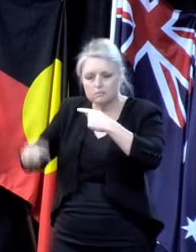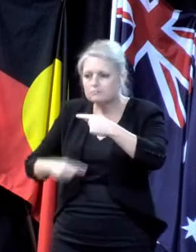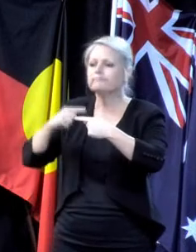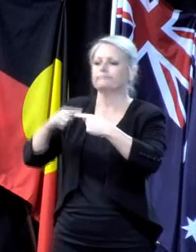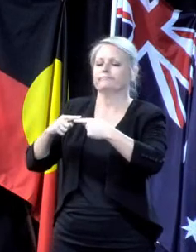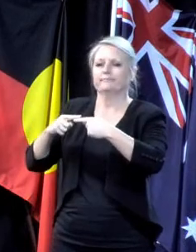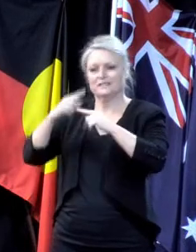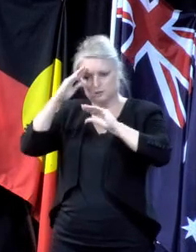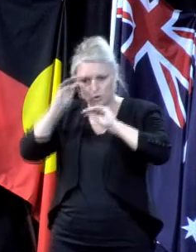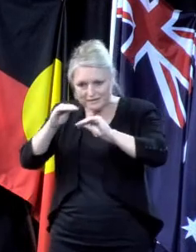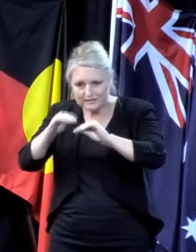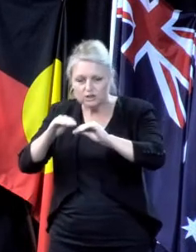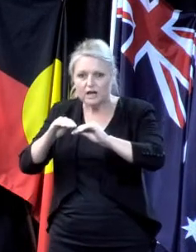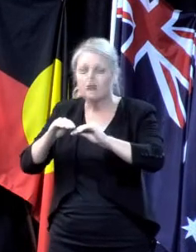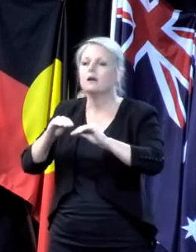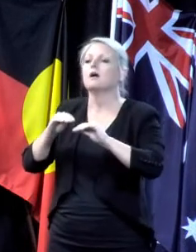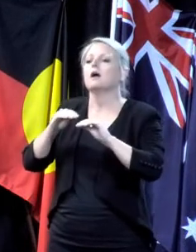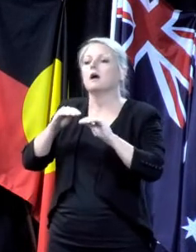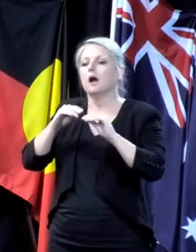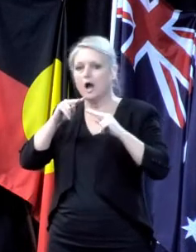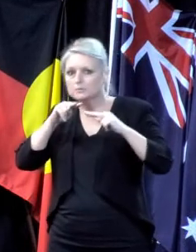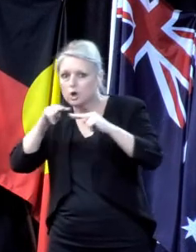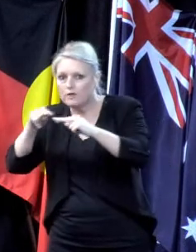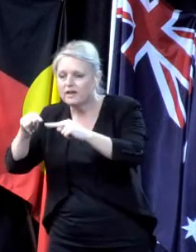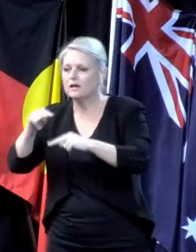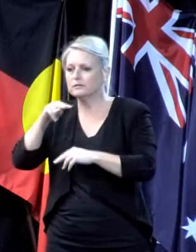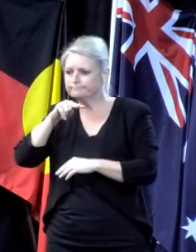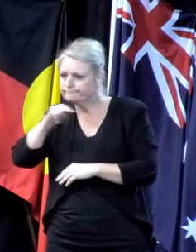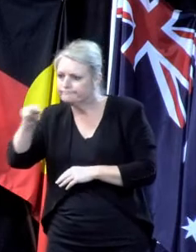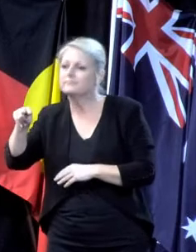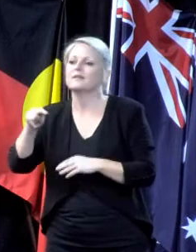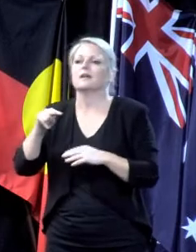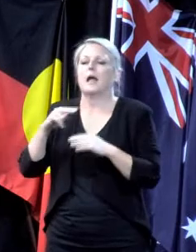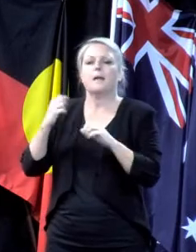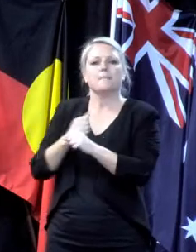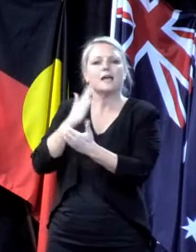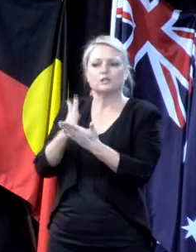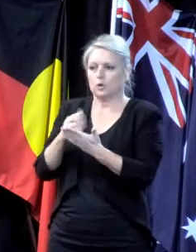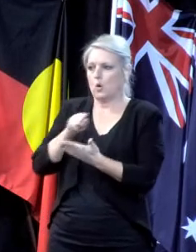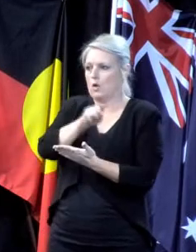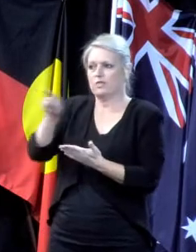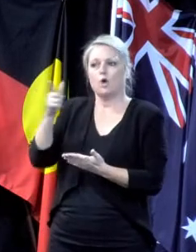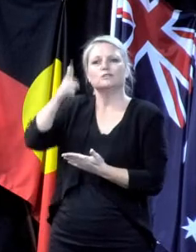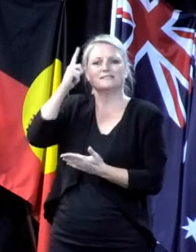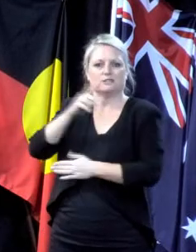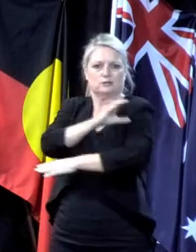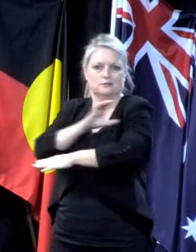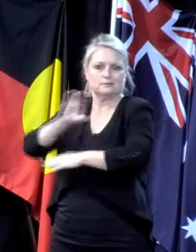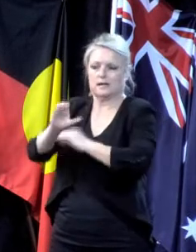and having the opportunity for teachers to build their own capability through the inquiry learning cycles, yes. Okay.